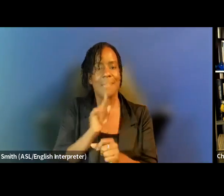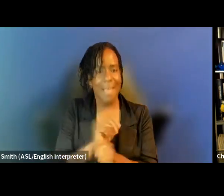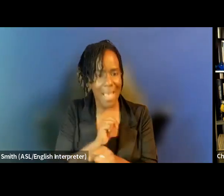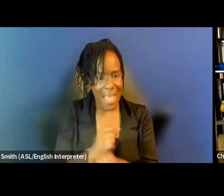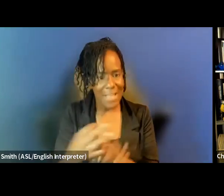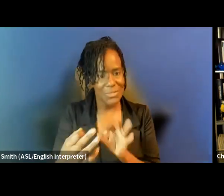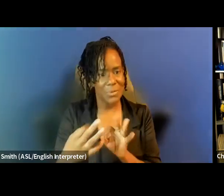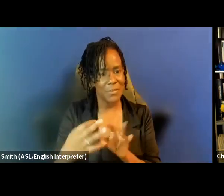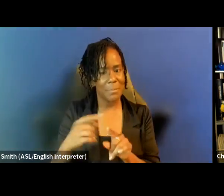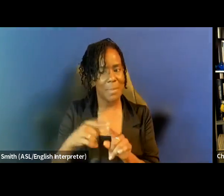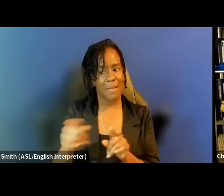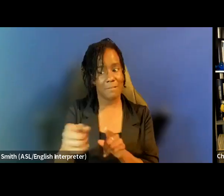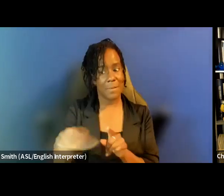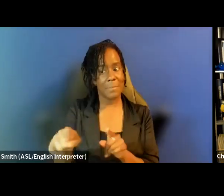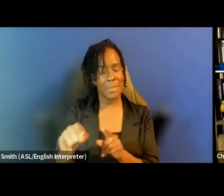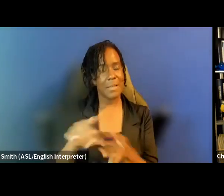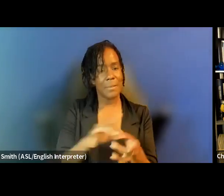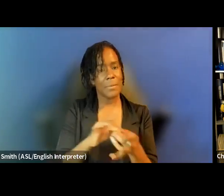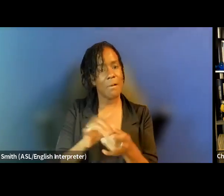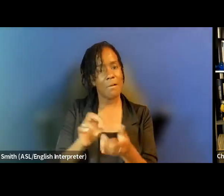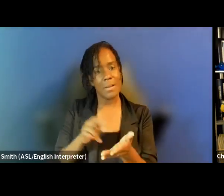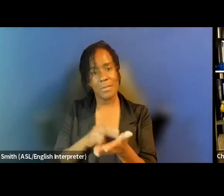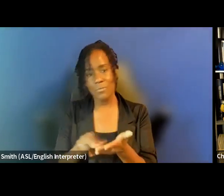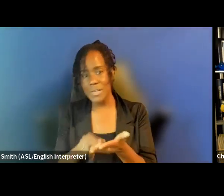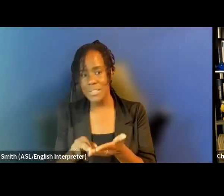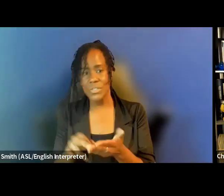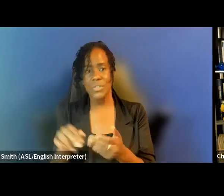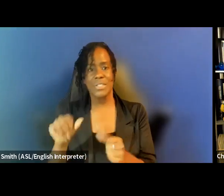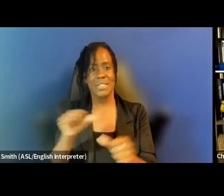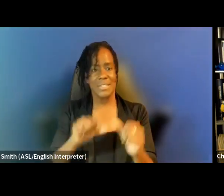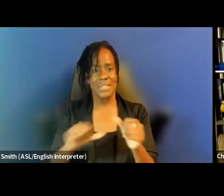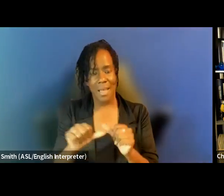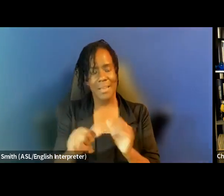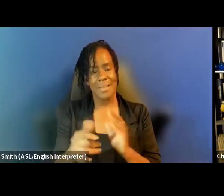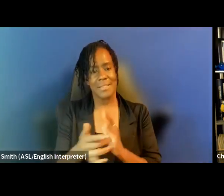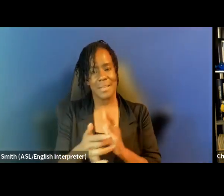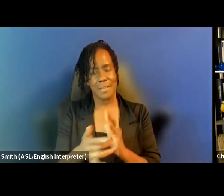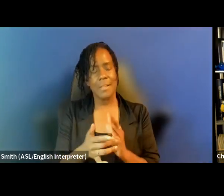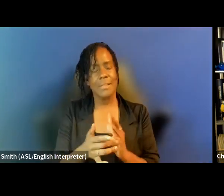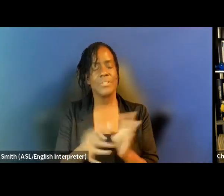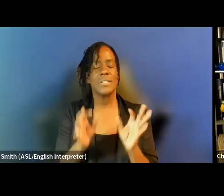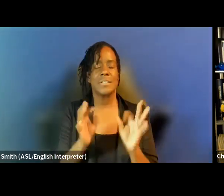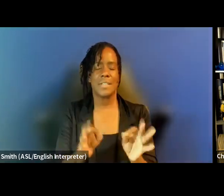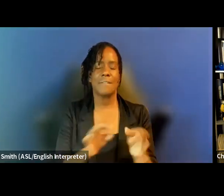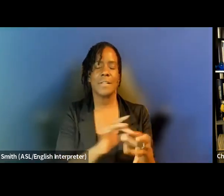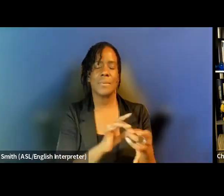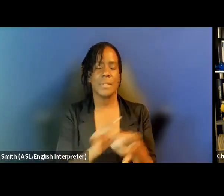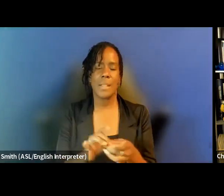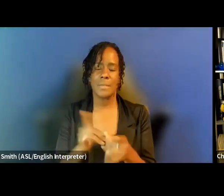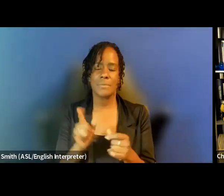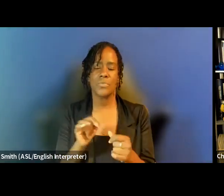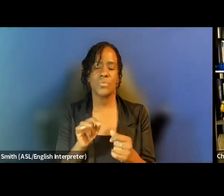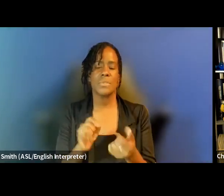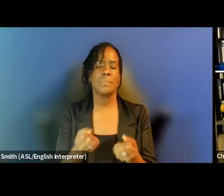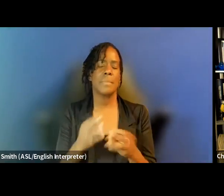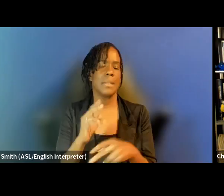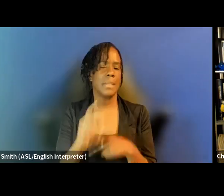in Richmond and done work in West Virginia for example, in Appalachia. In all of the cases,